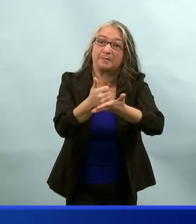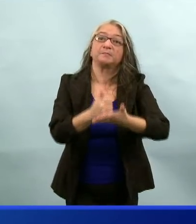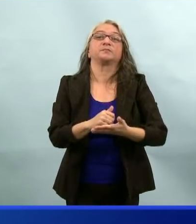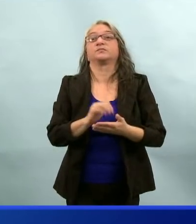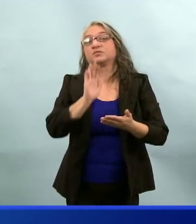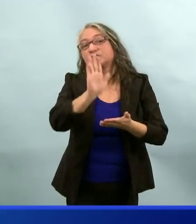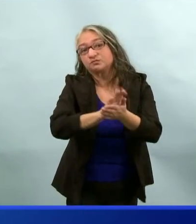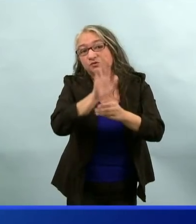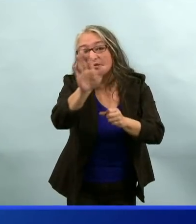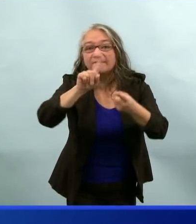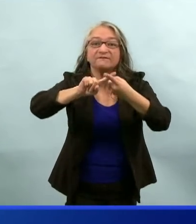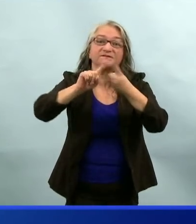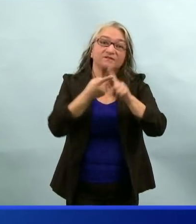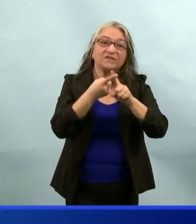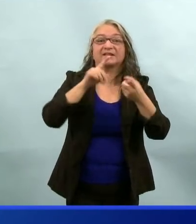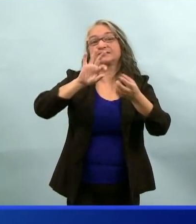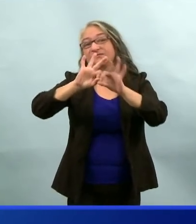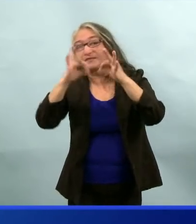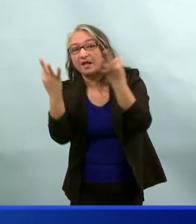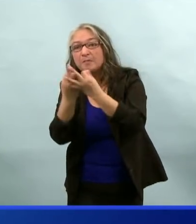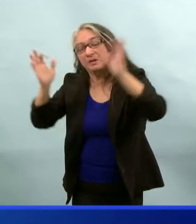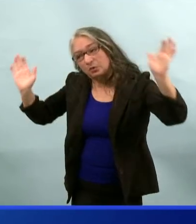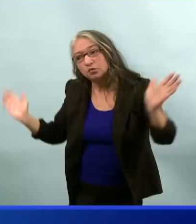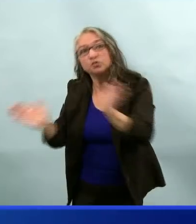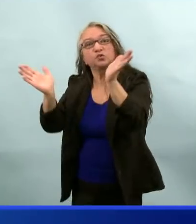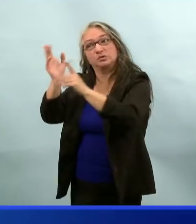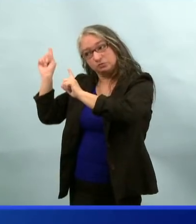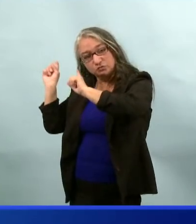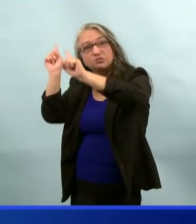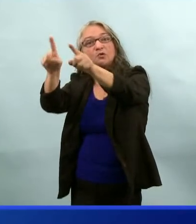with a person for their vaccine appointment if they would be comforted by your presence